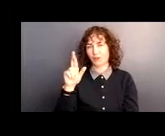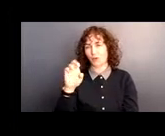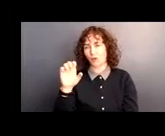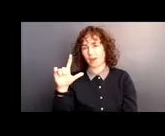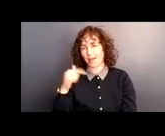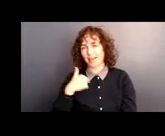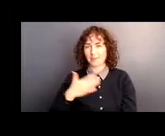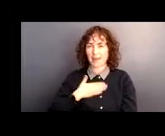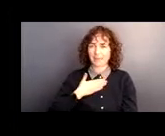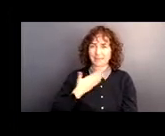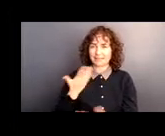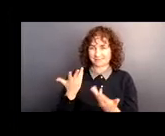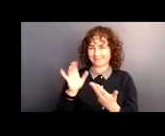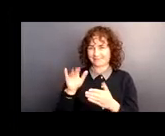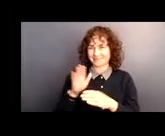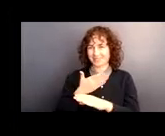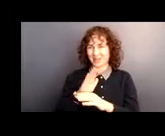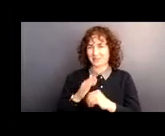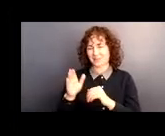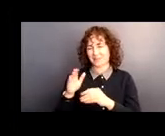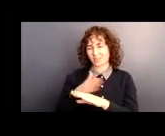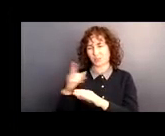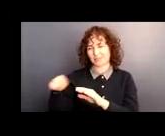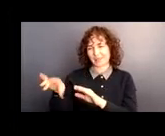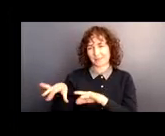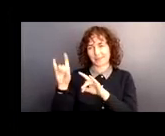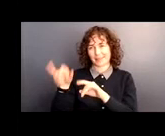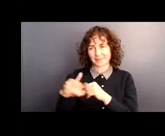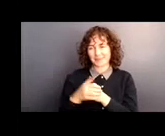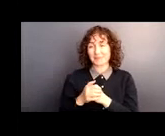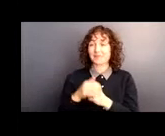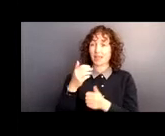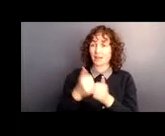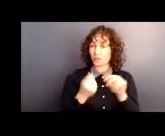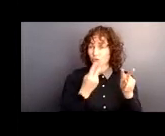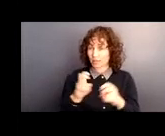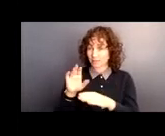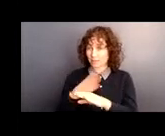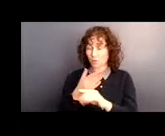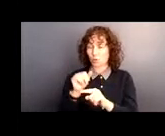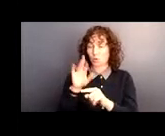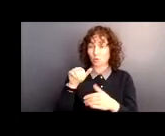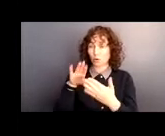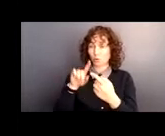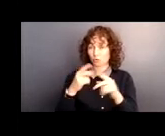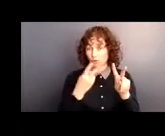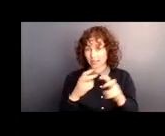And so every transitional song or your approach to transitional music has to be based